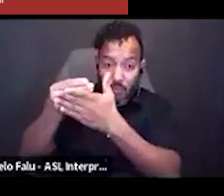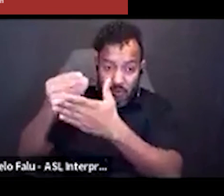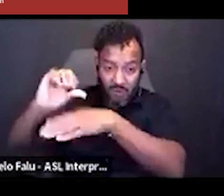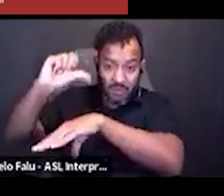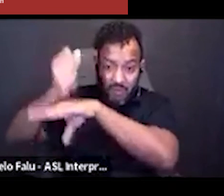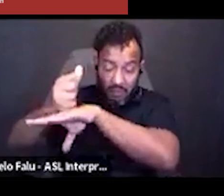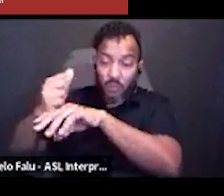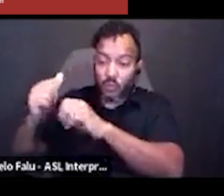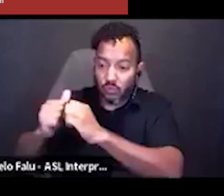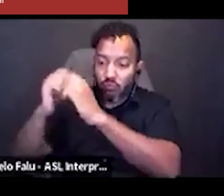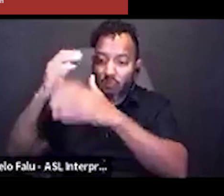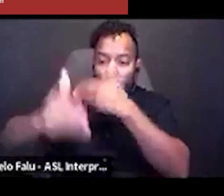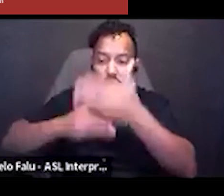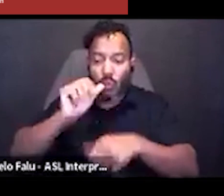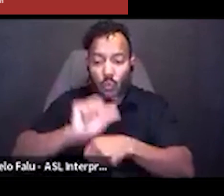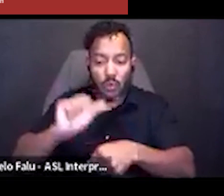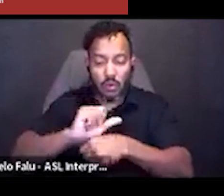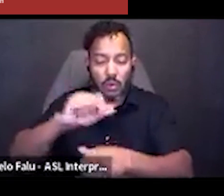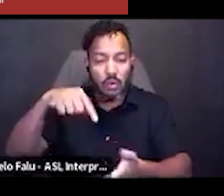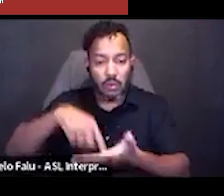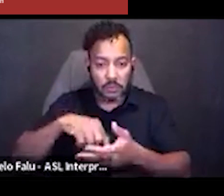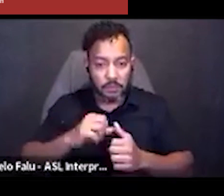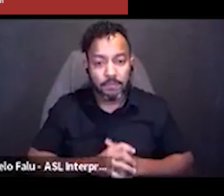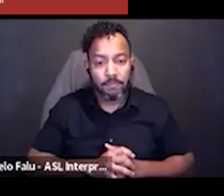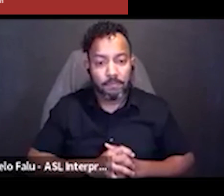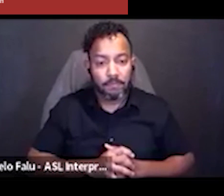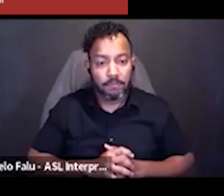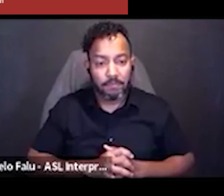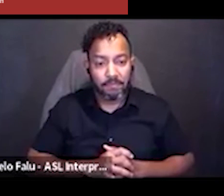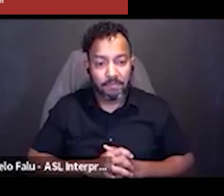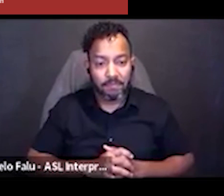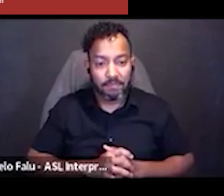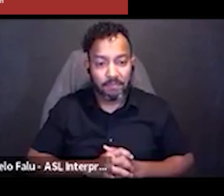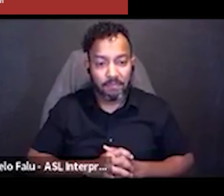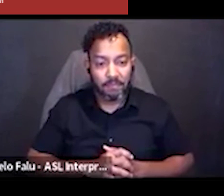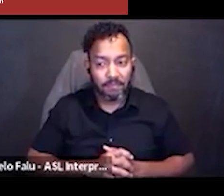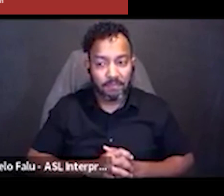All right.